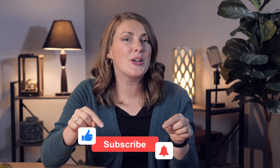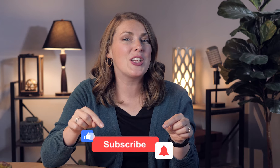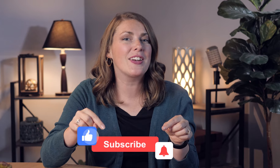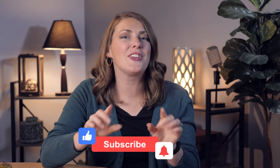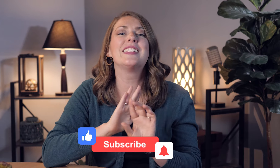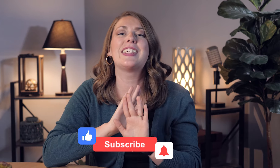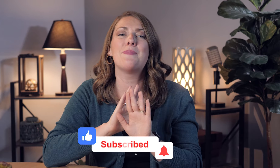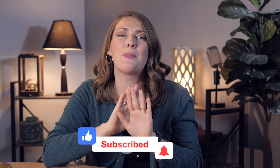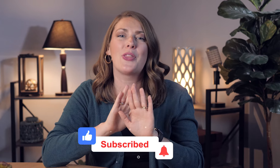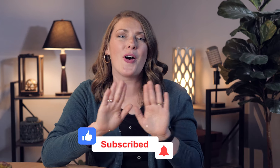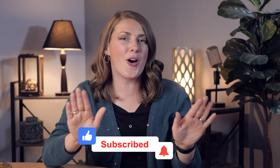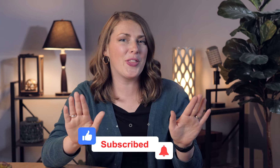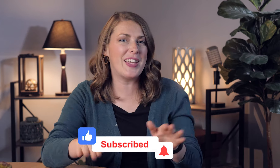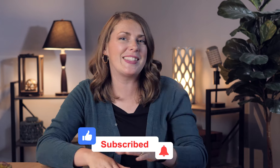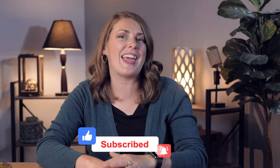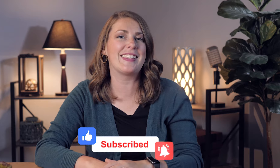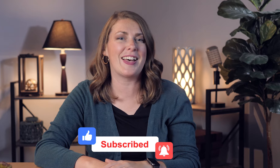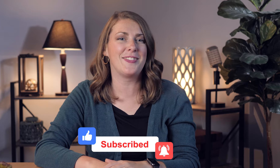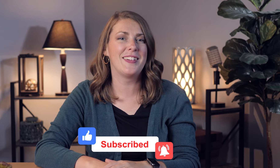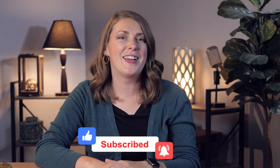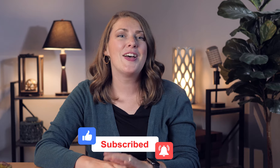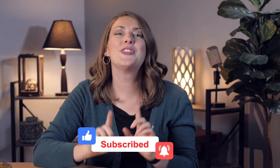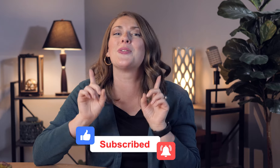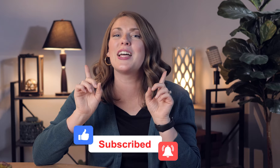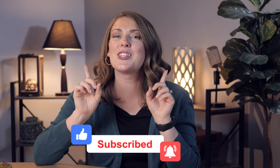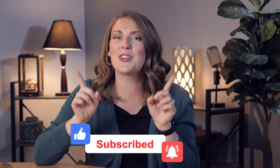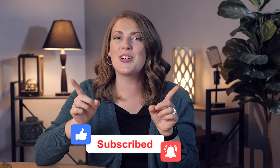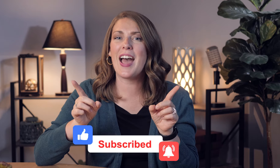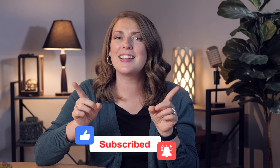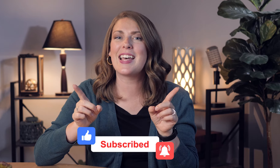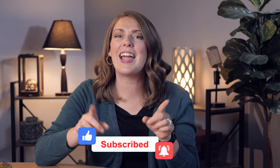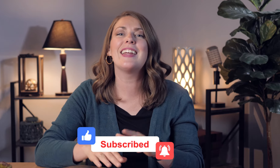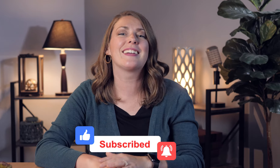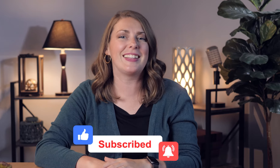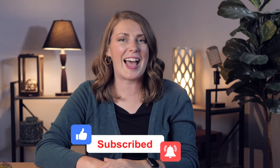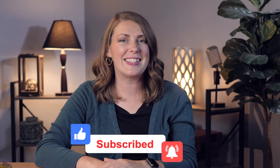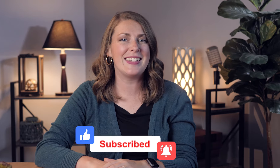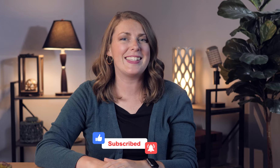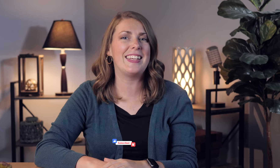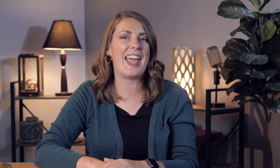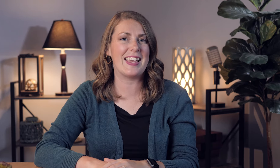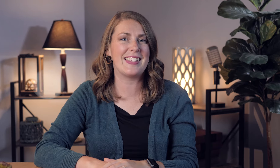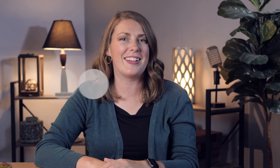our channel to keep up with all things ASL. So let's learn how to sign classes in ASL.